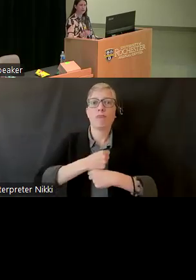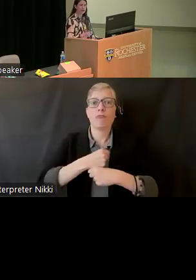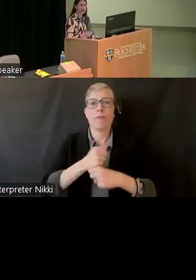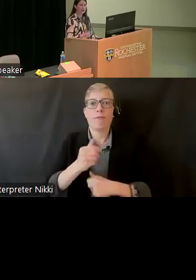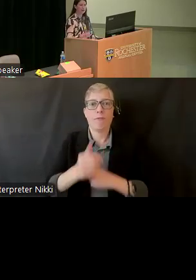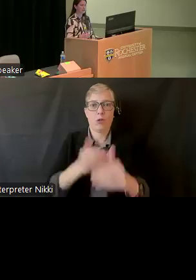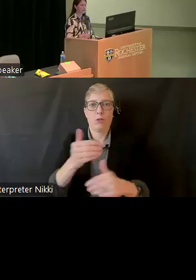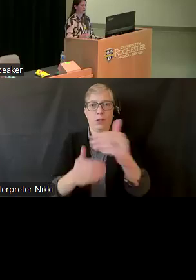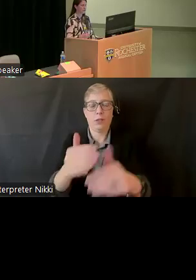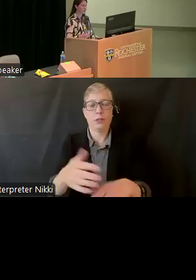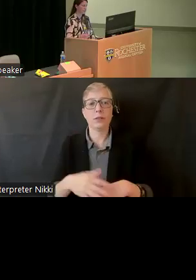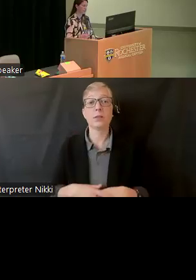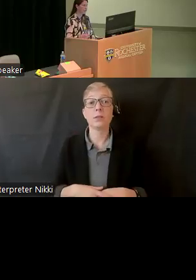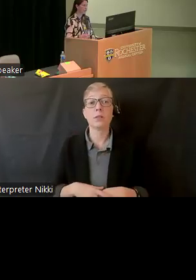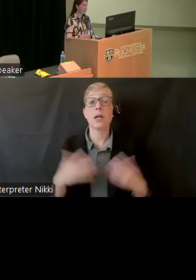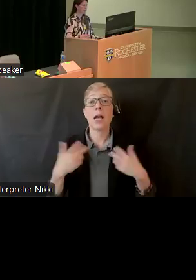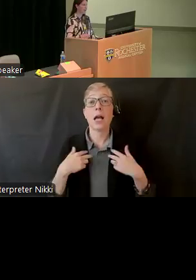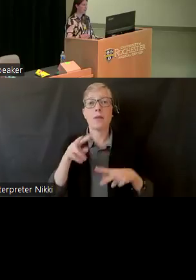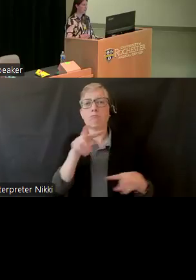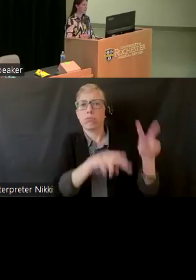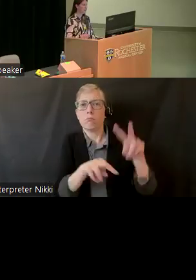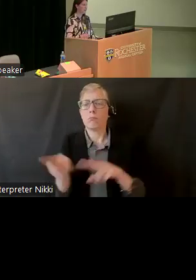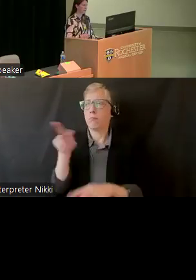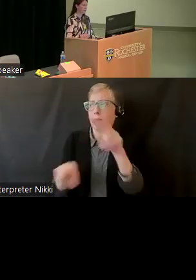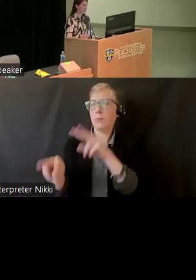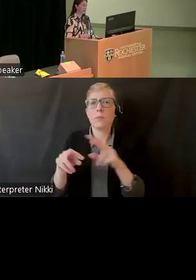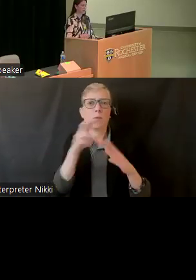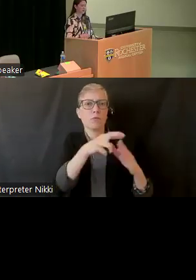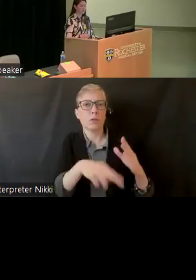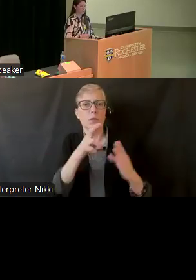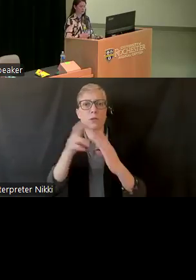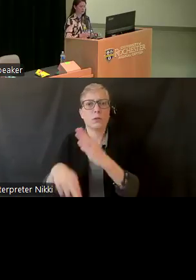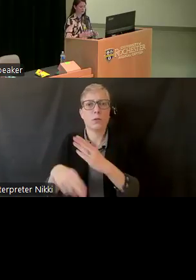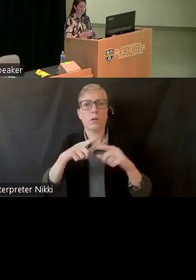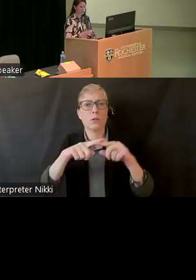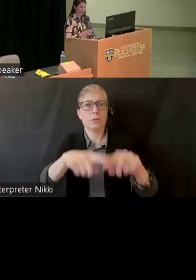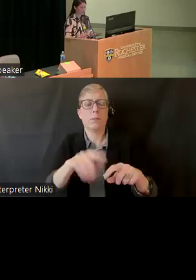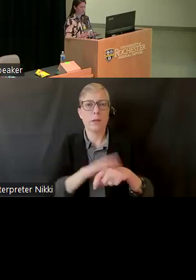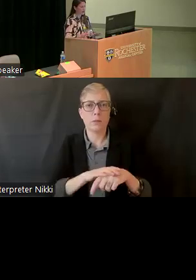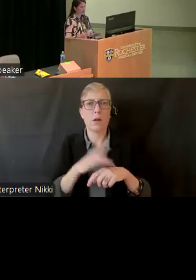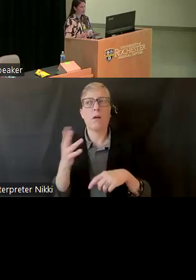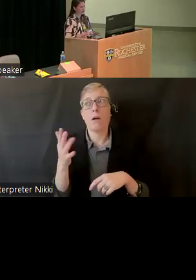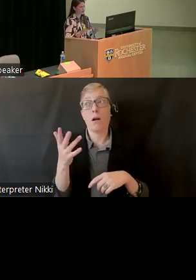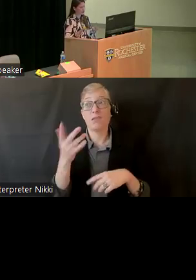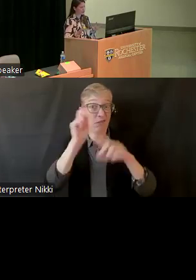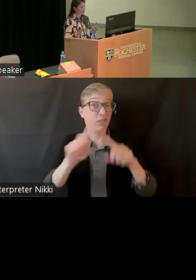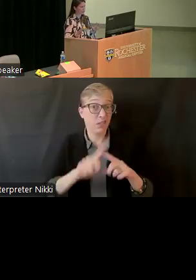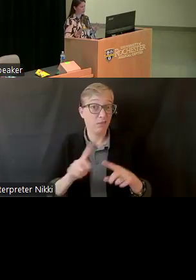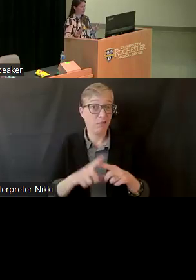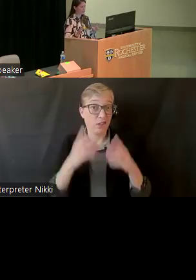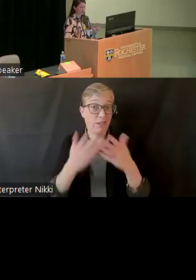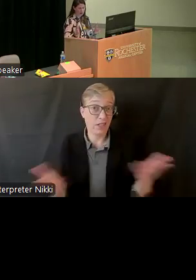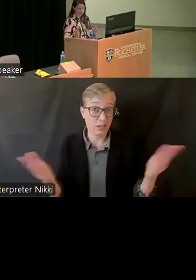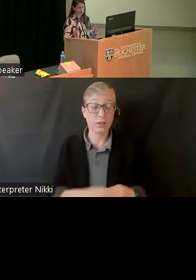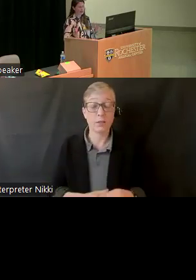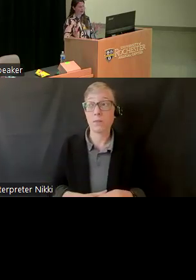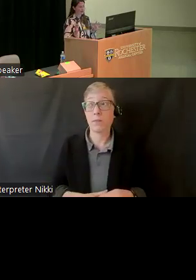looking at uh the results um based on uh a lot of different factors in terms of demographics again